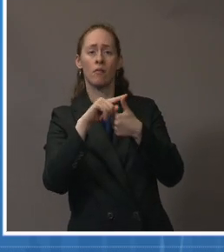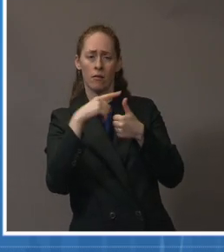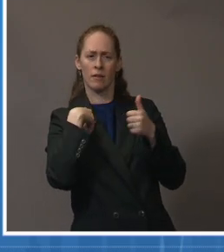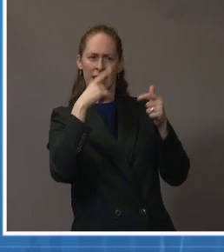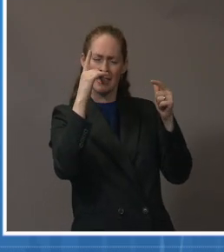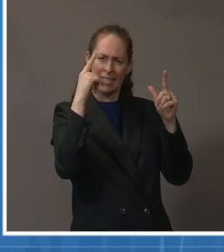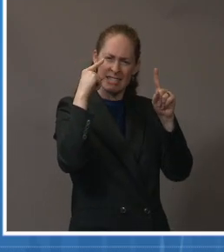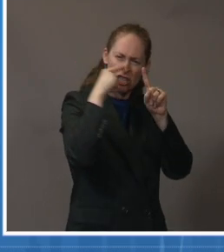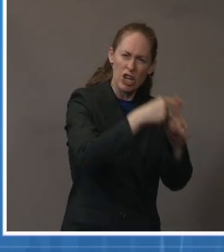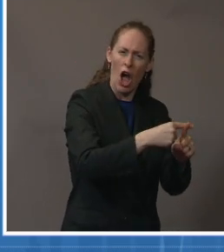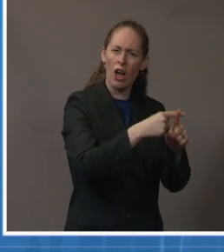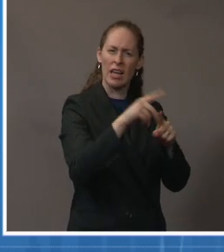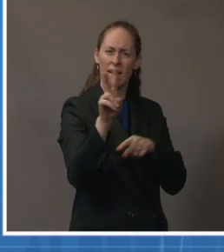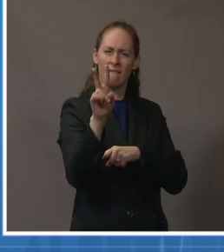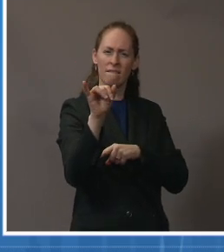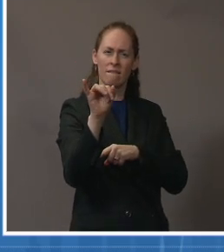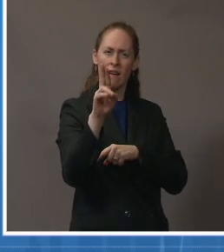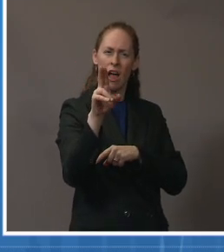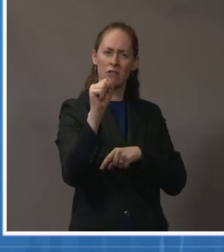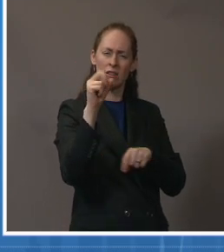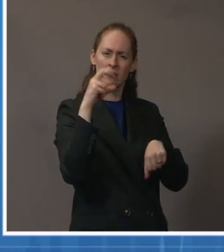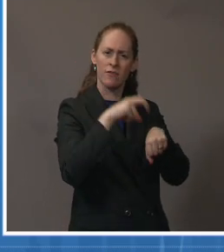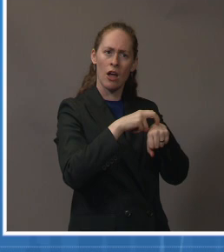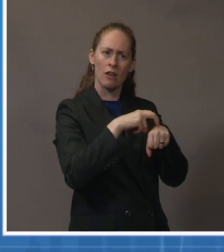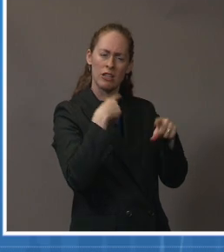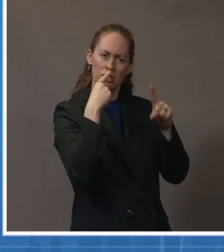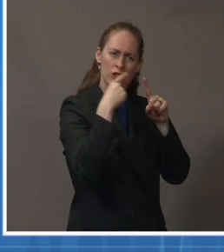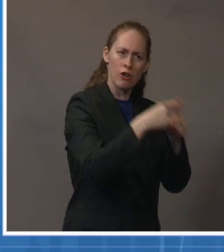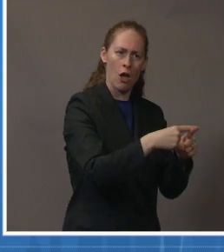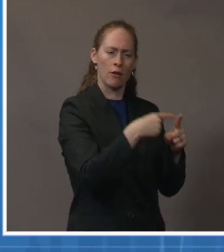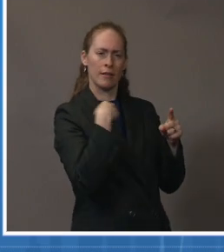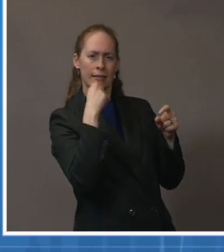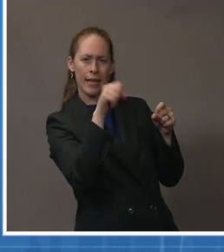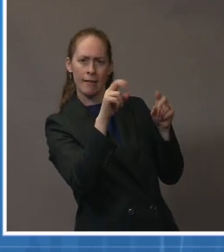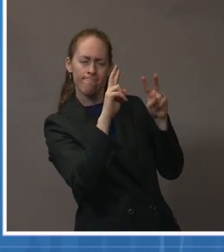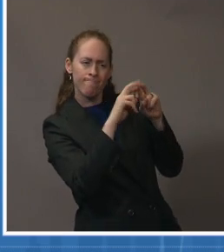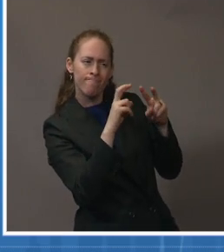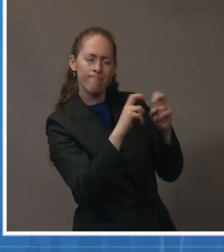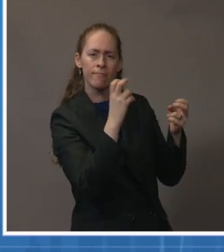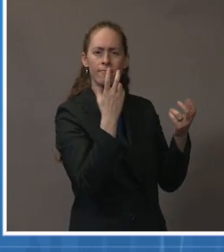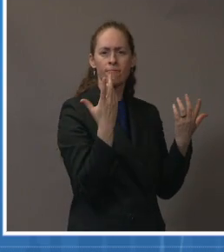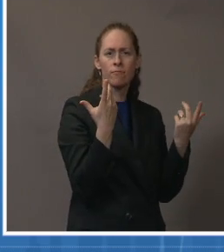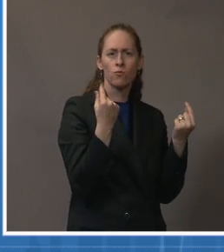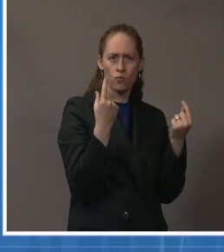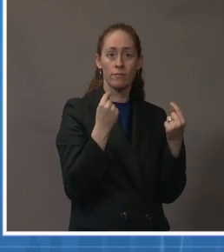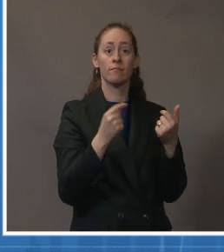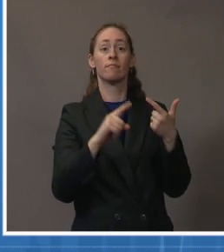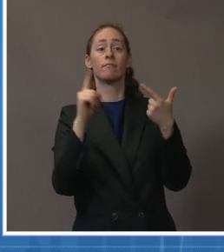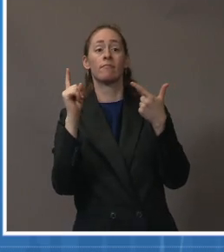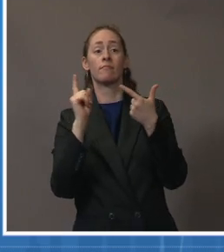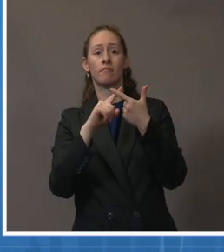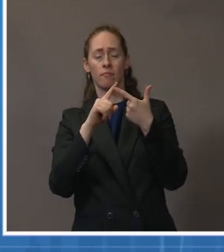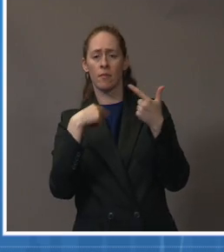the number of interventions listed there. The other is to moderate an aberrant inflammatory response,